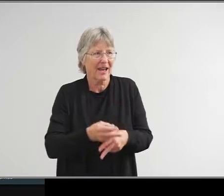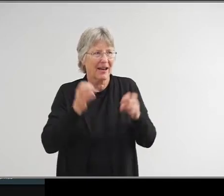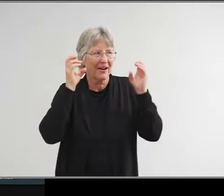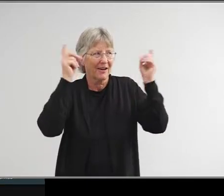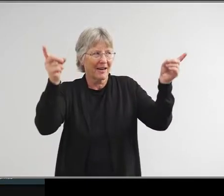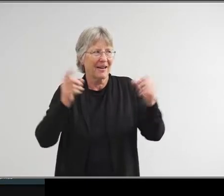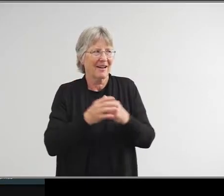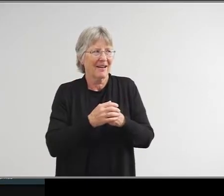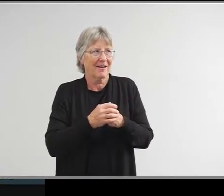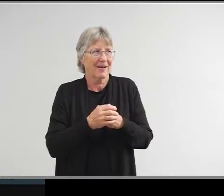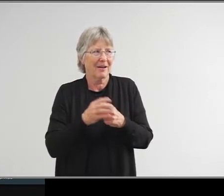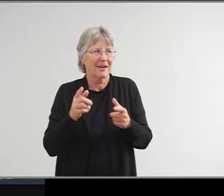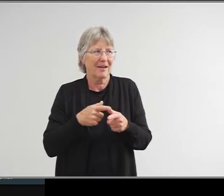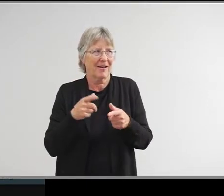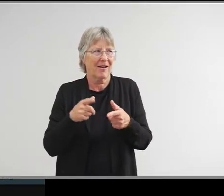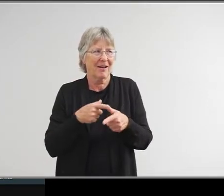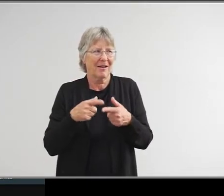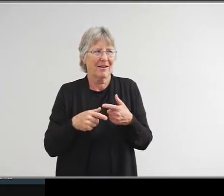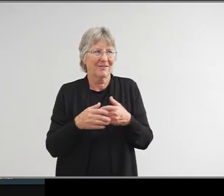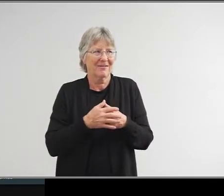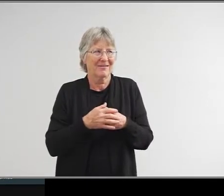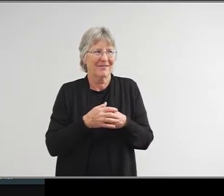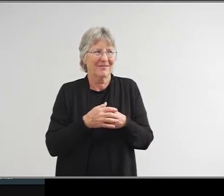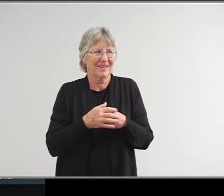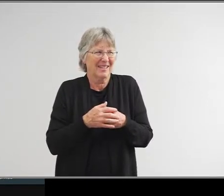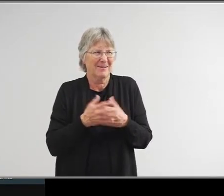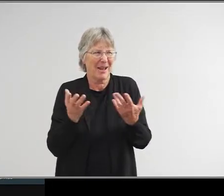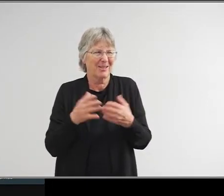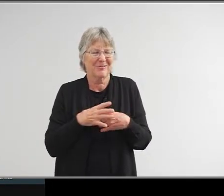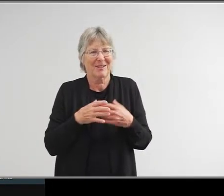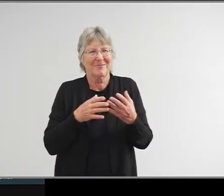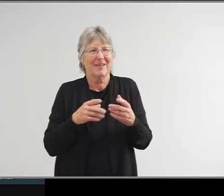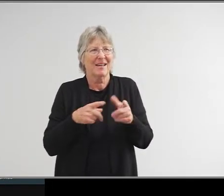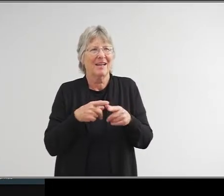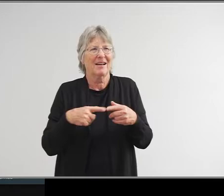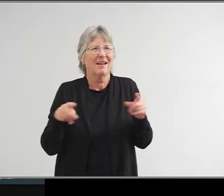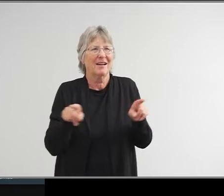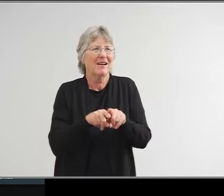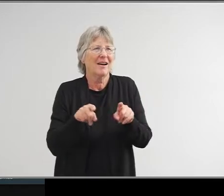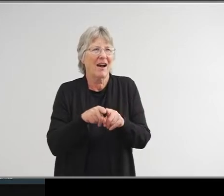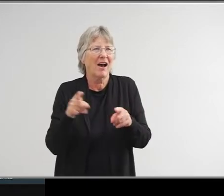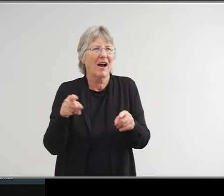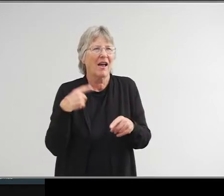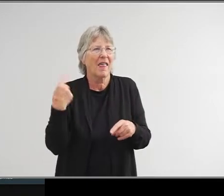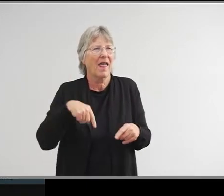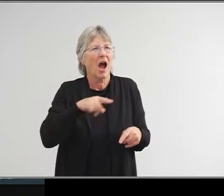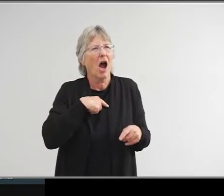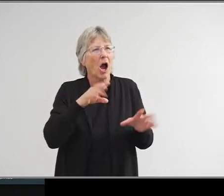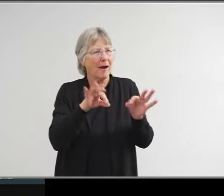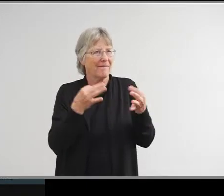And these are our essential workers but they're also our families that